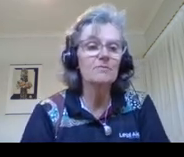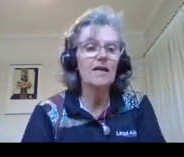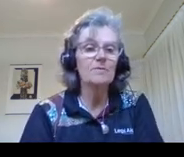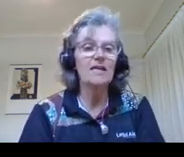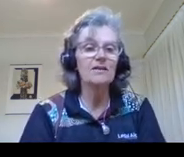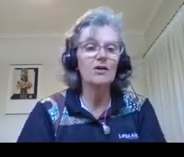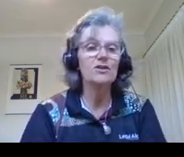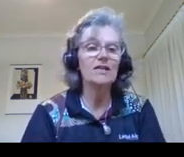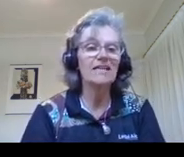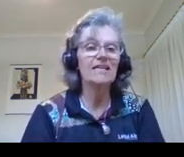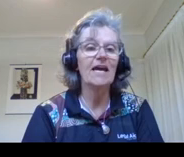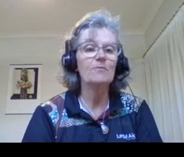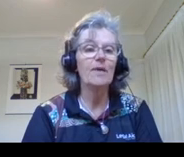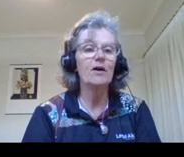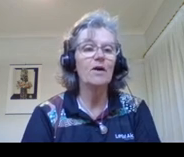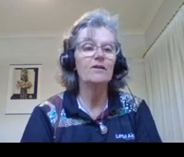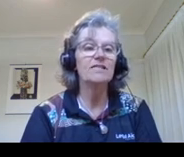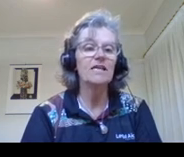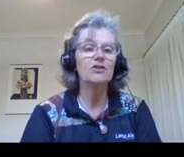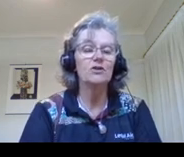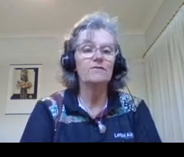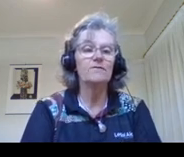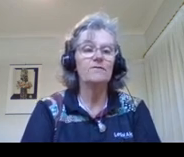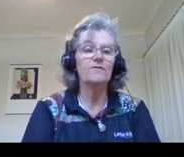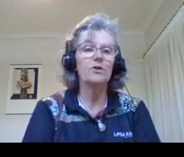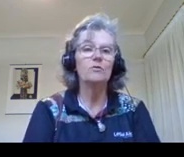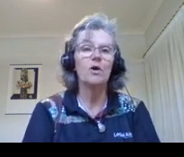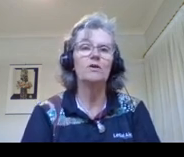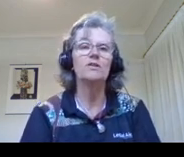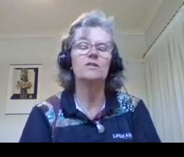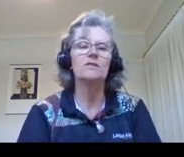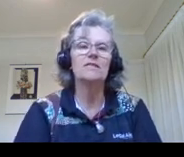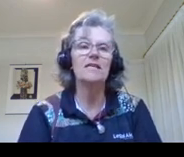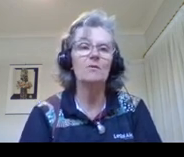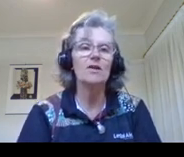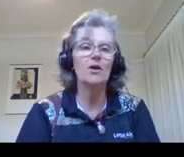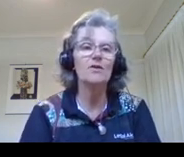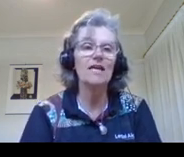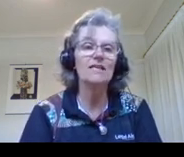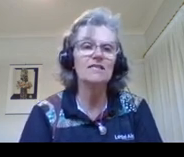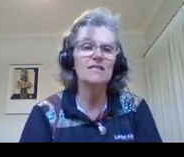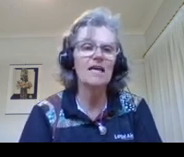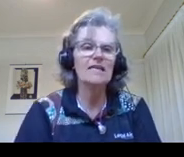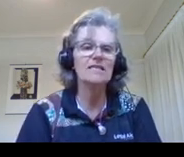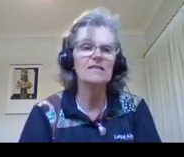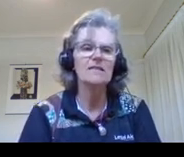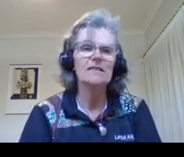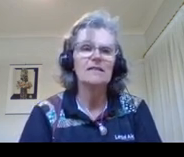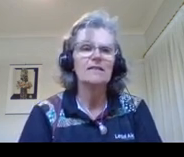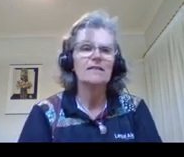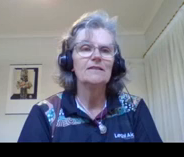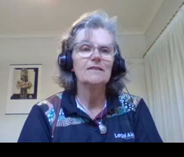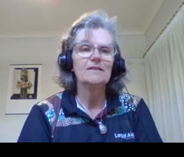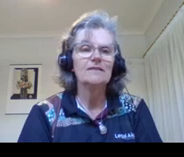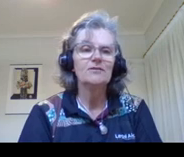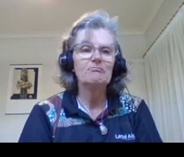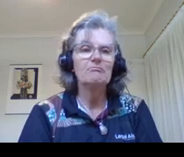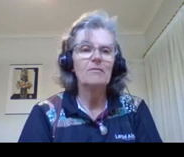be downloaded to clean out malware etc from flu bots does anyone know the answer to that i